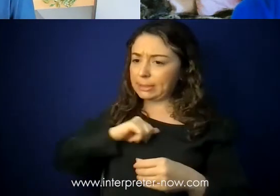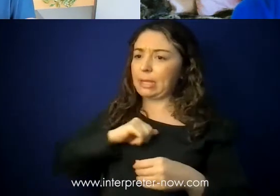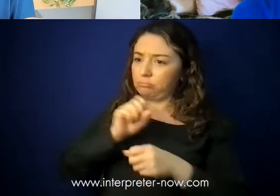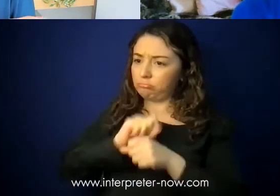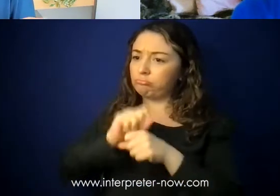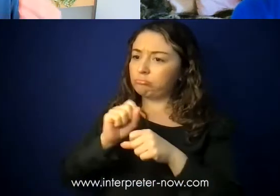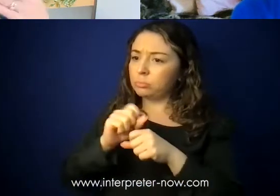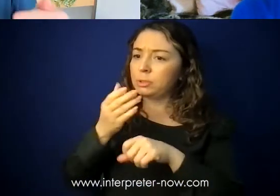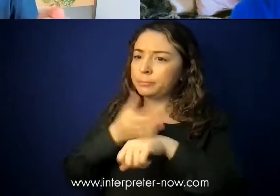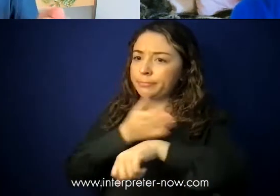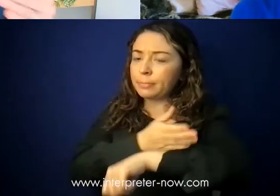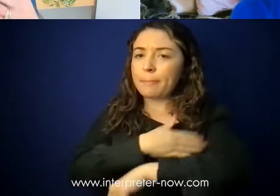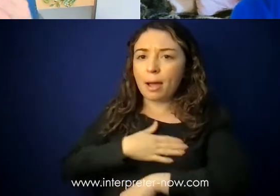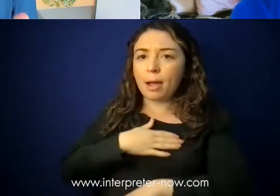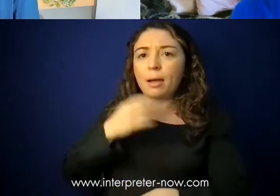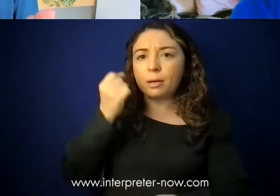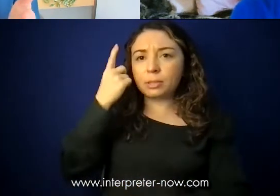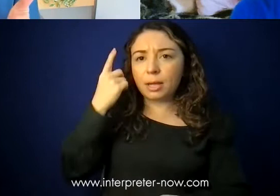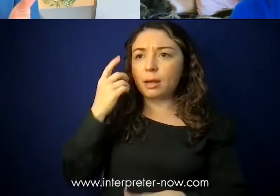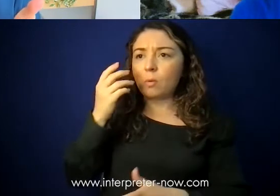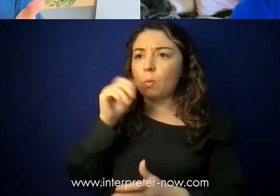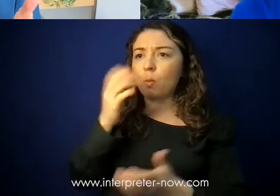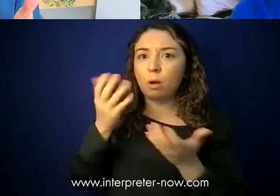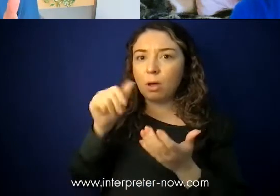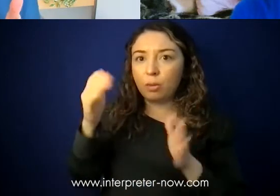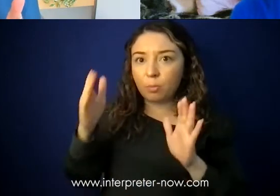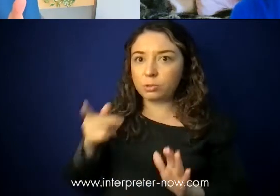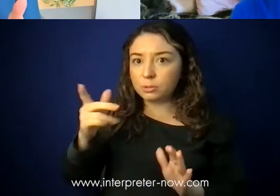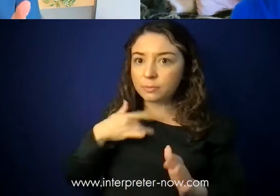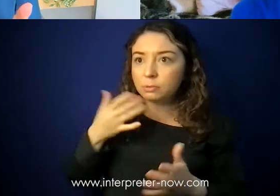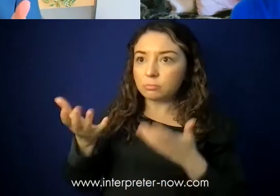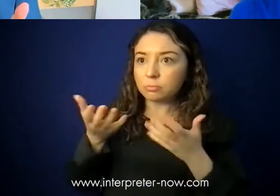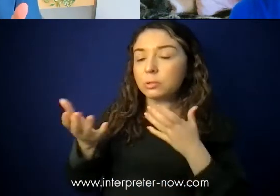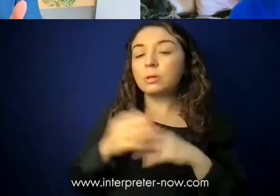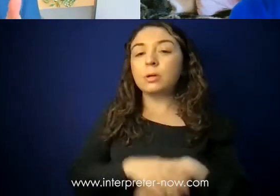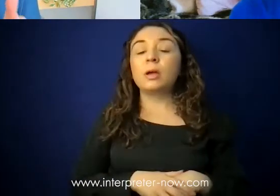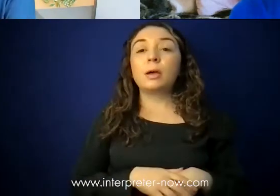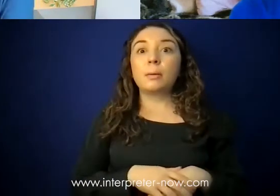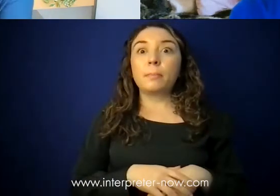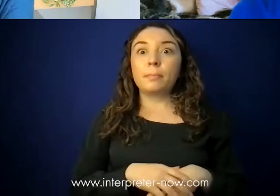experiencing on their own terms, and then you work to show them empathy.